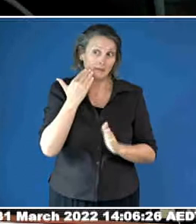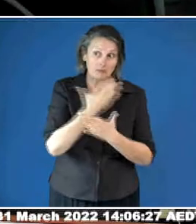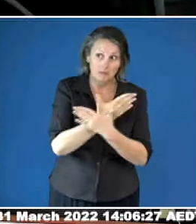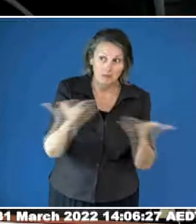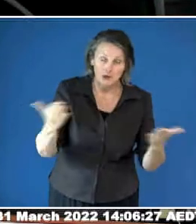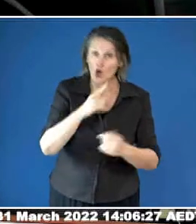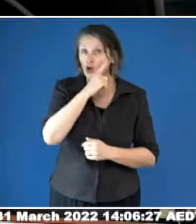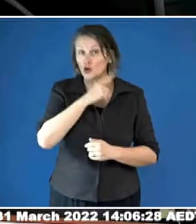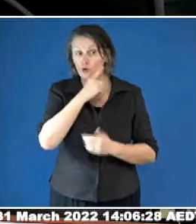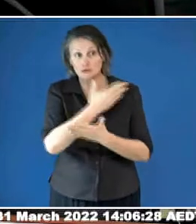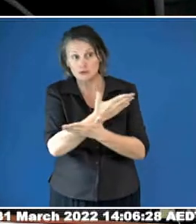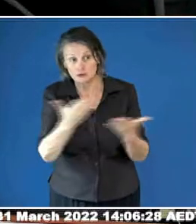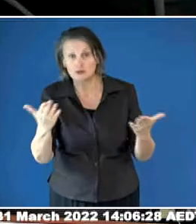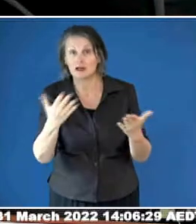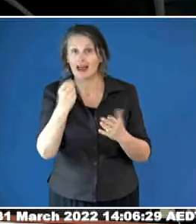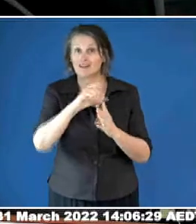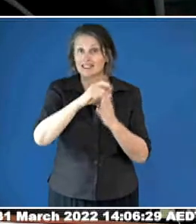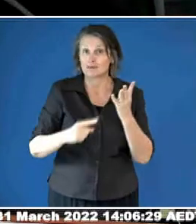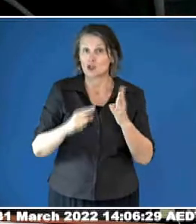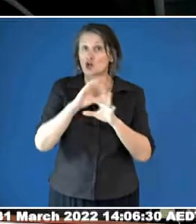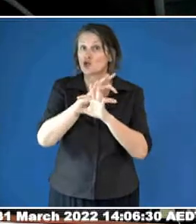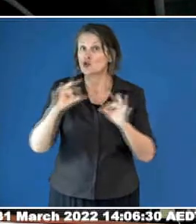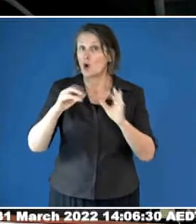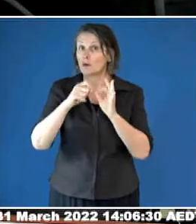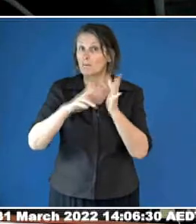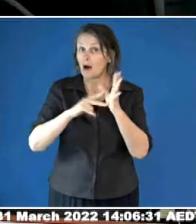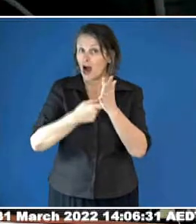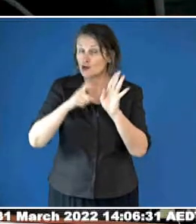identifying and non-binary people with disability in Australia.